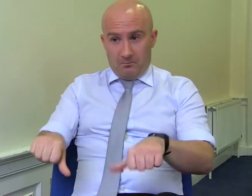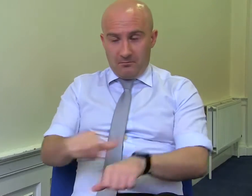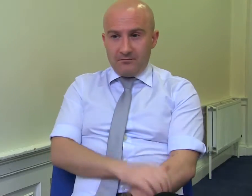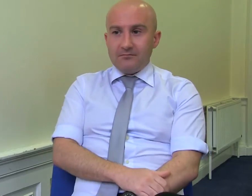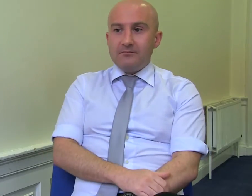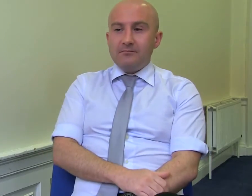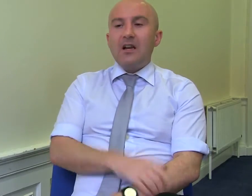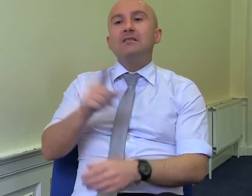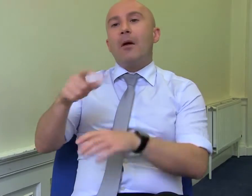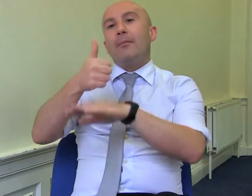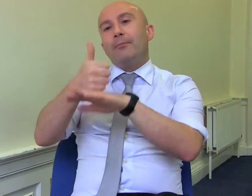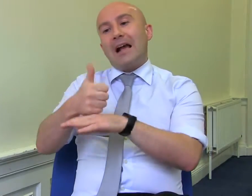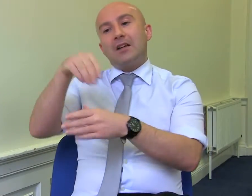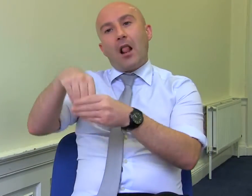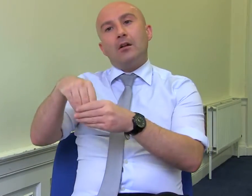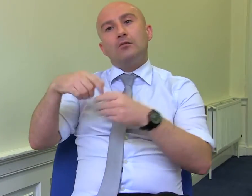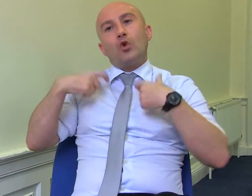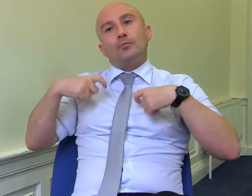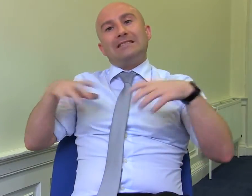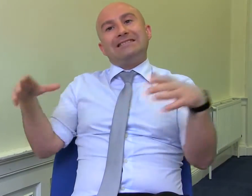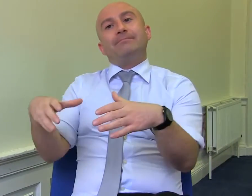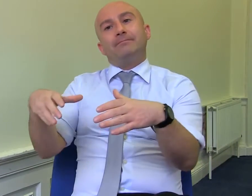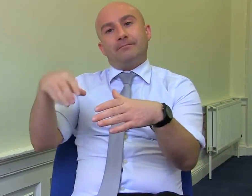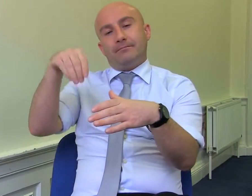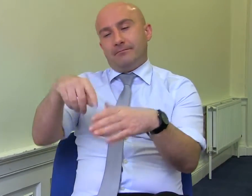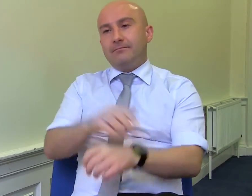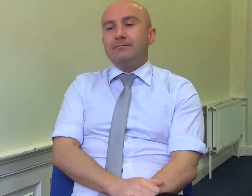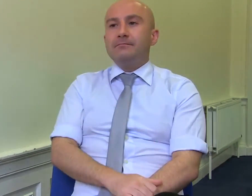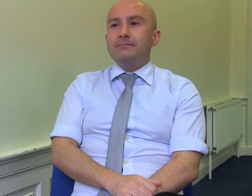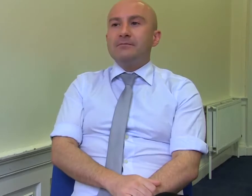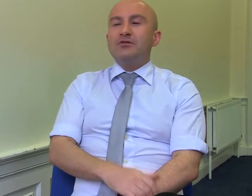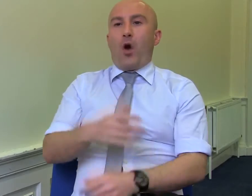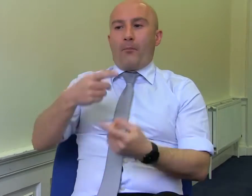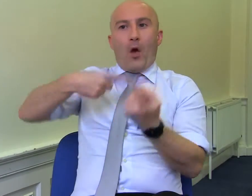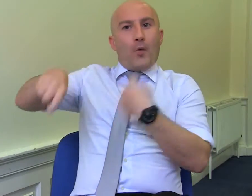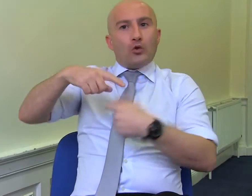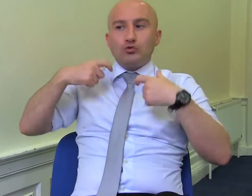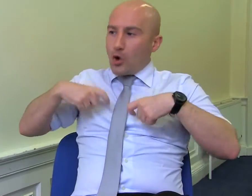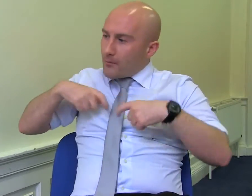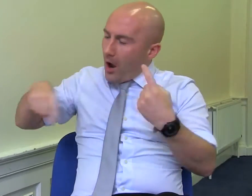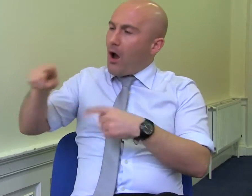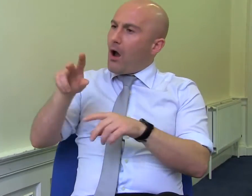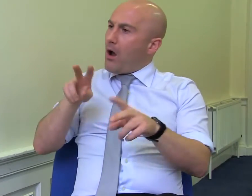I got an interview and I got the job and I was based within the social work team at the organisation.